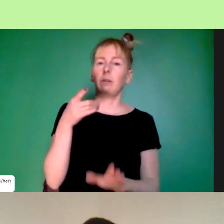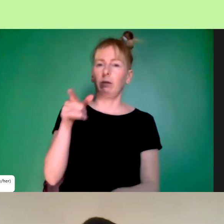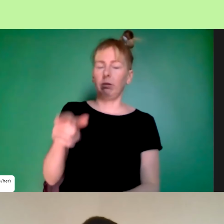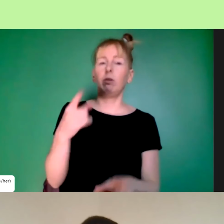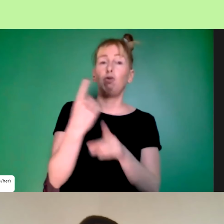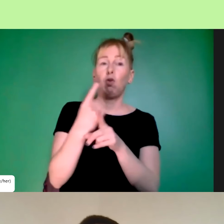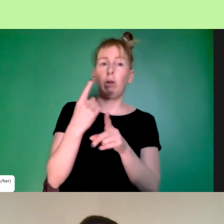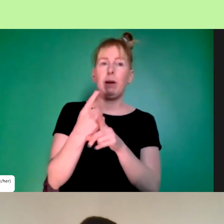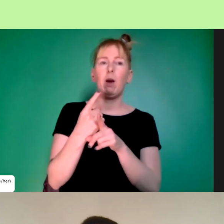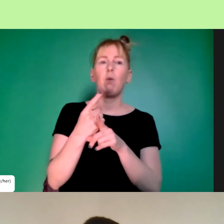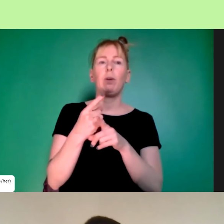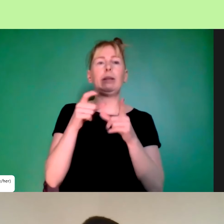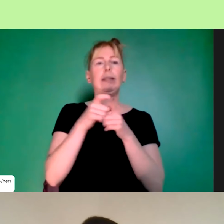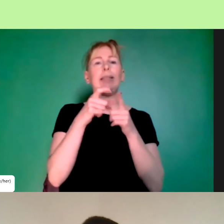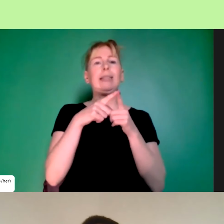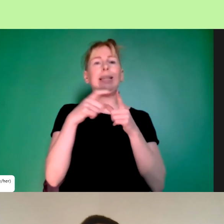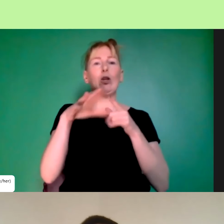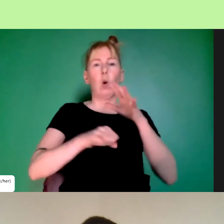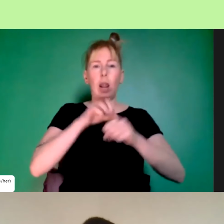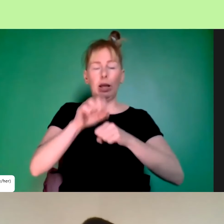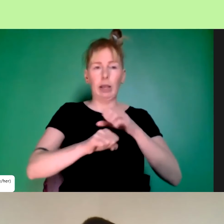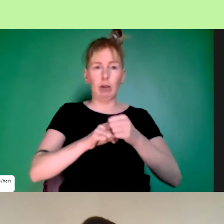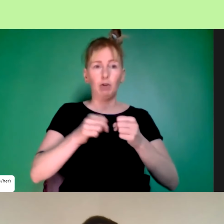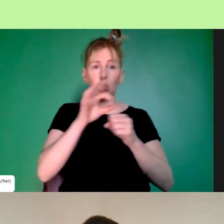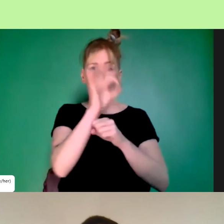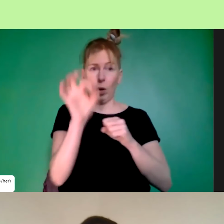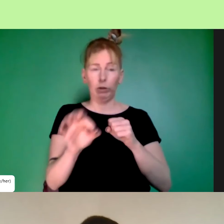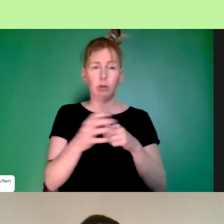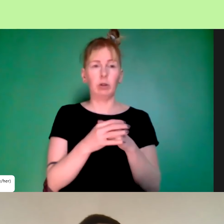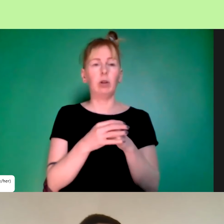So one thing I would say also, is that when we're in a phase now,